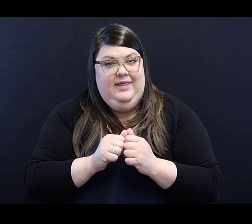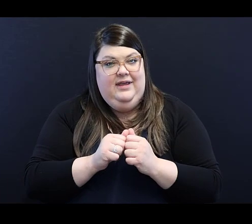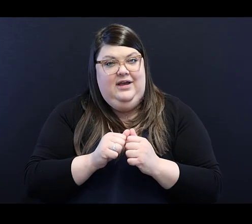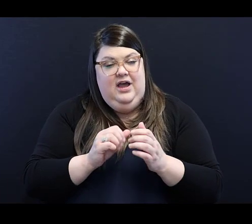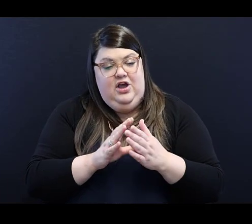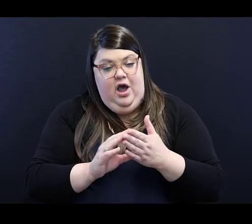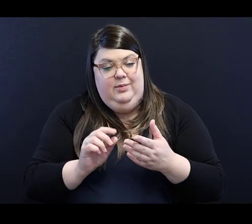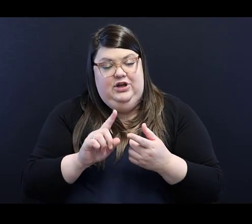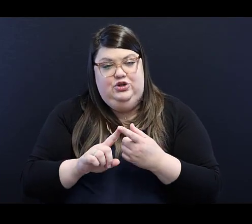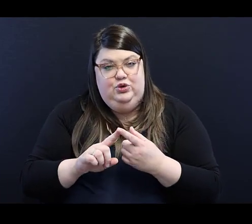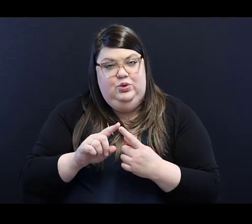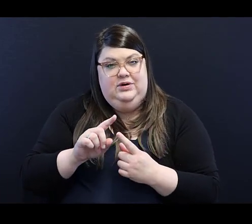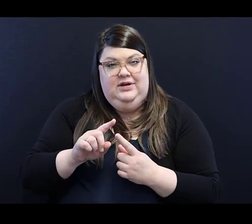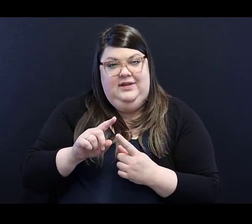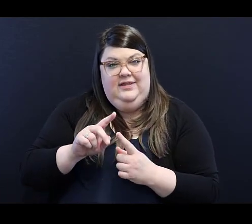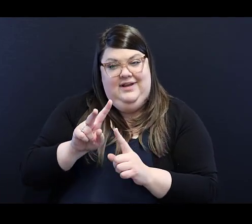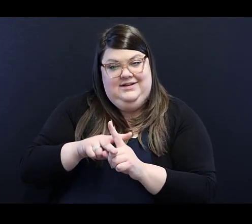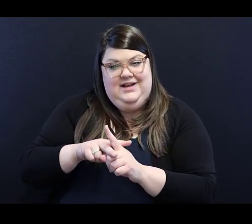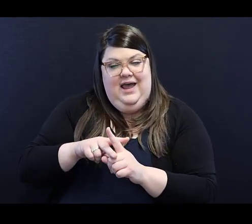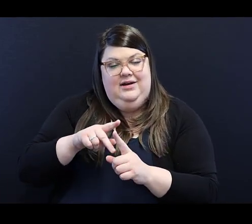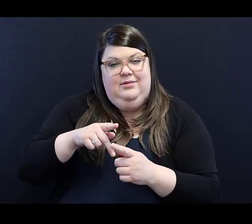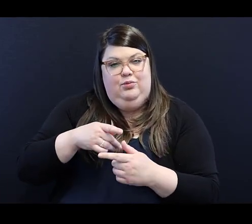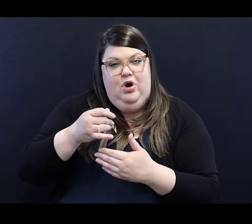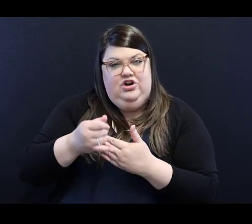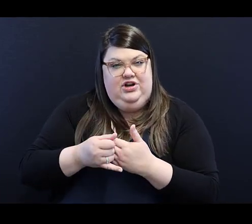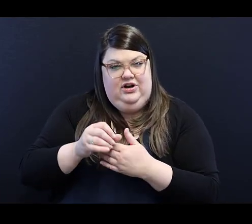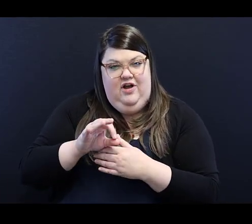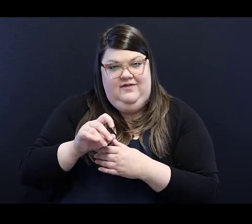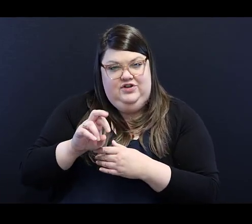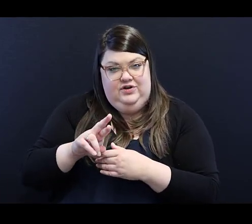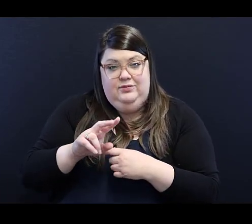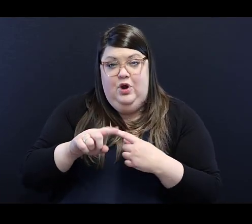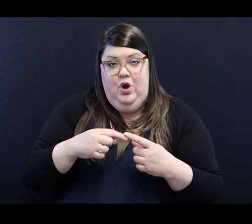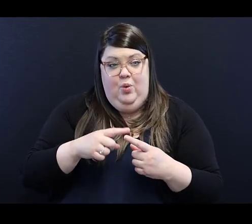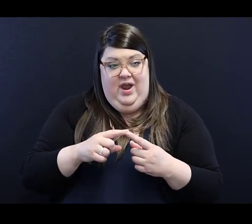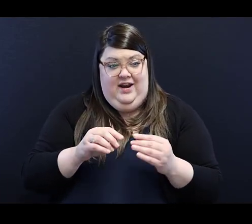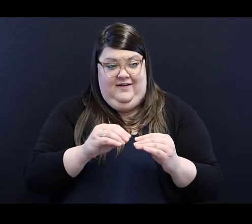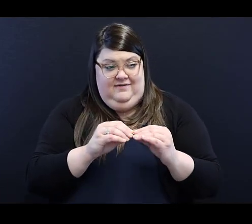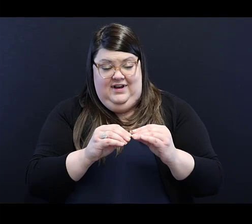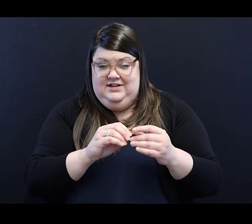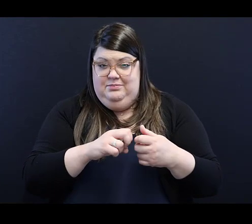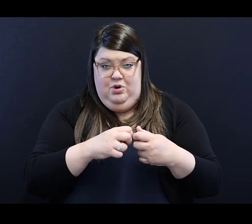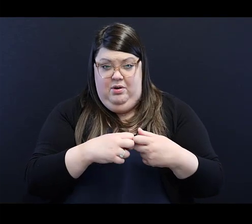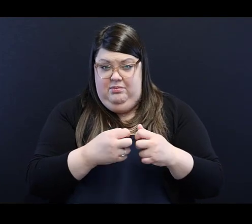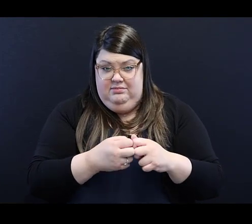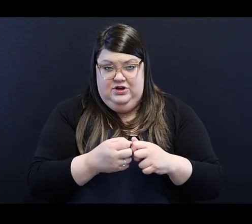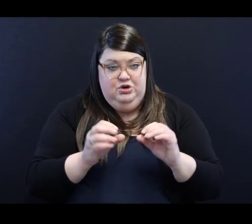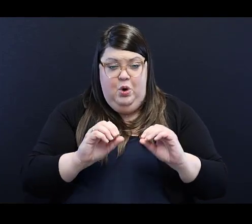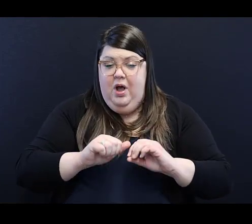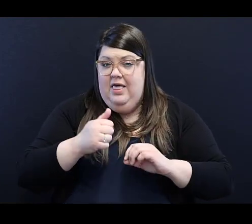officer. Once the product has been remediated and there are no other issues, New Editions